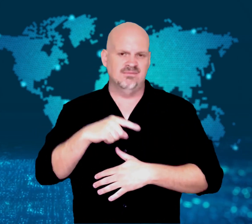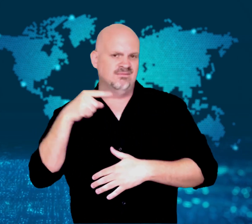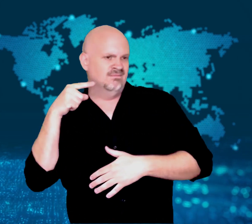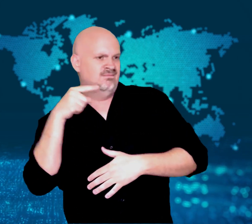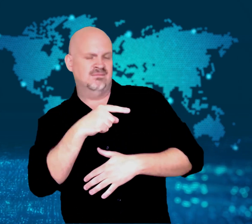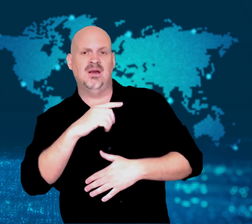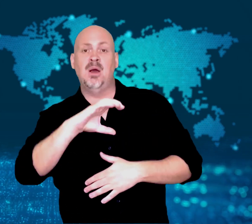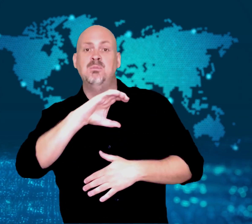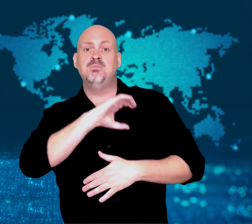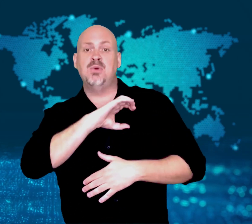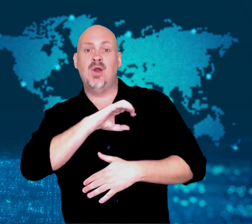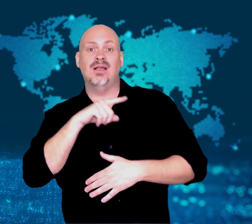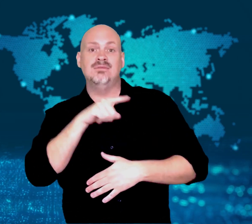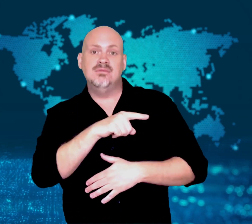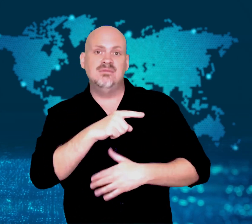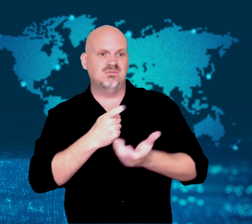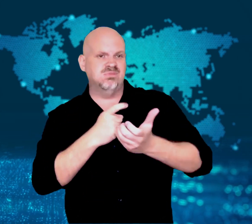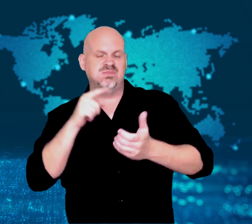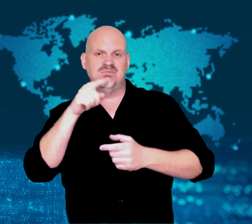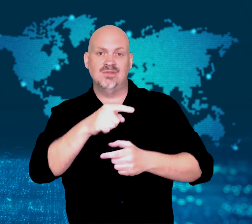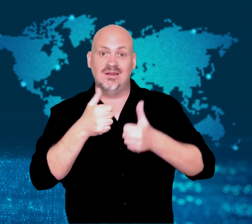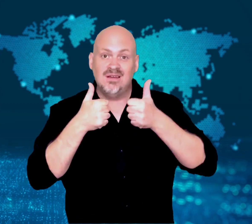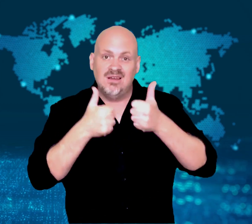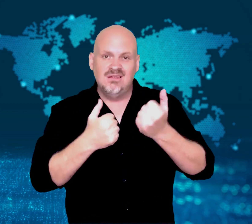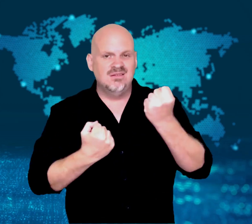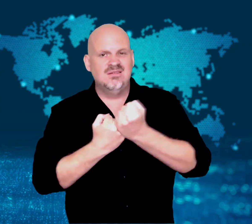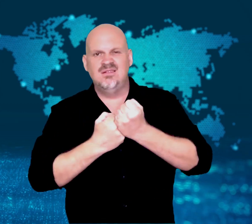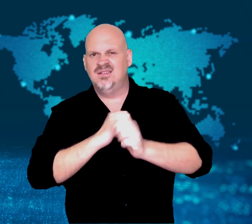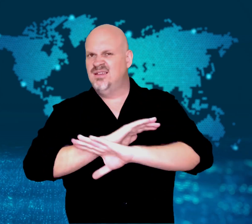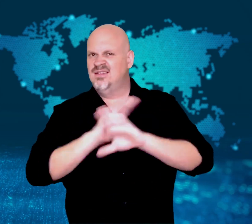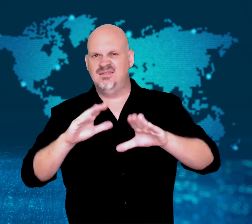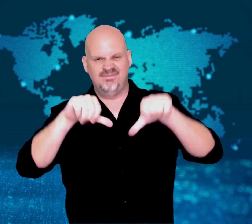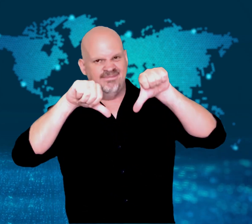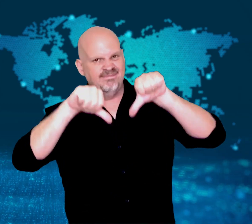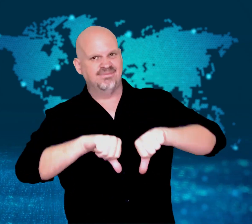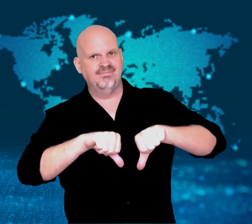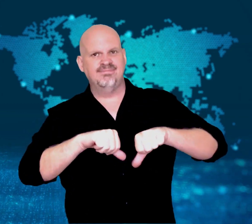Muslims worldwide have criticized the police's actions.